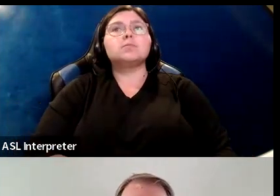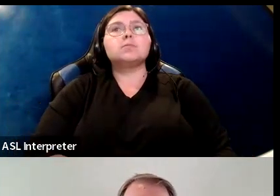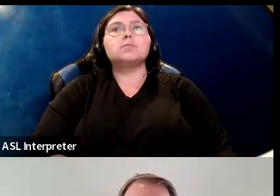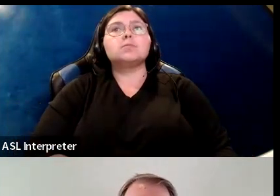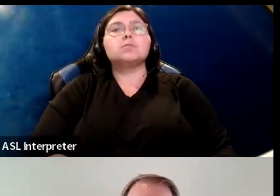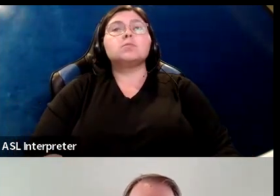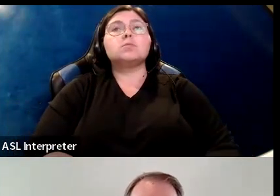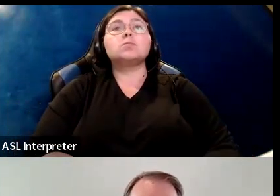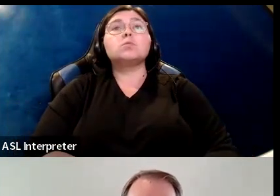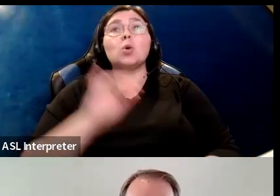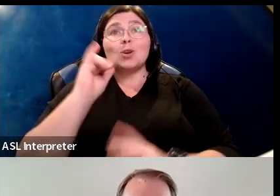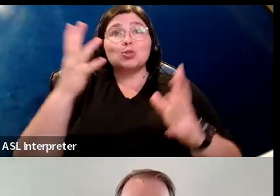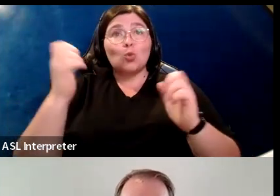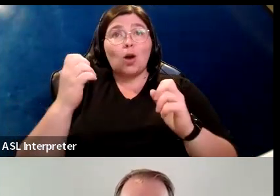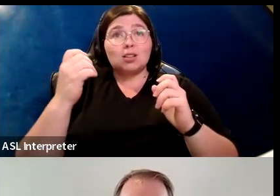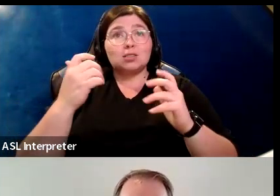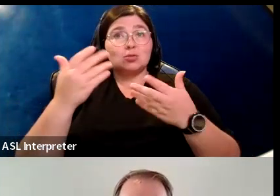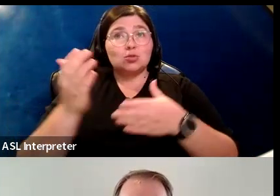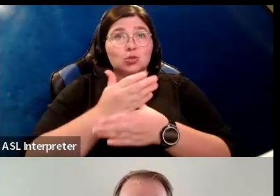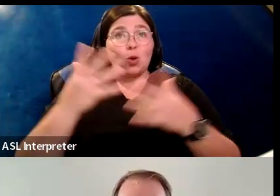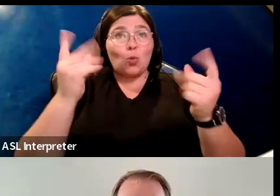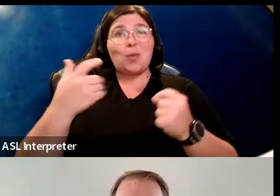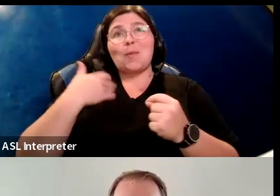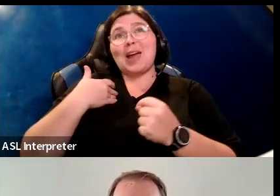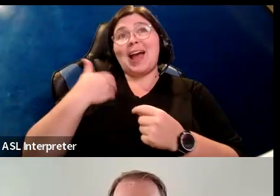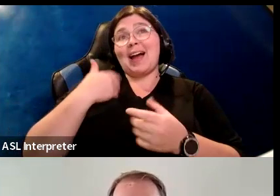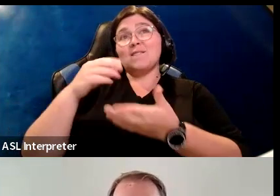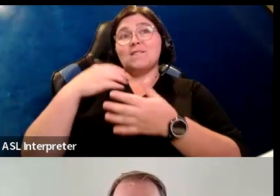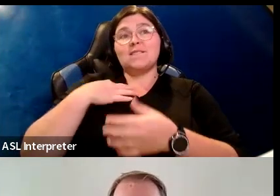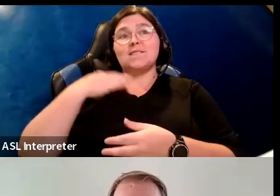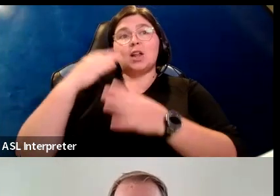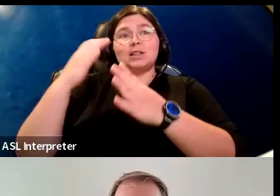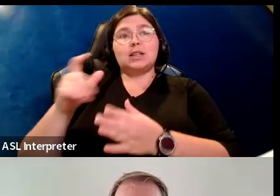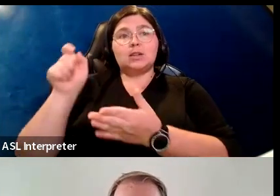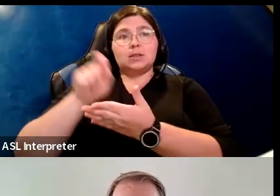that we have volunteers who are taking notes in a public Google